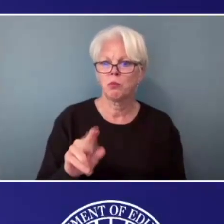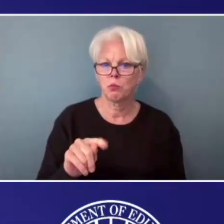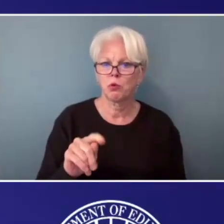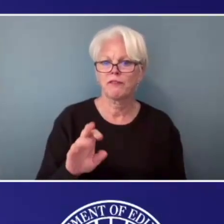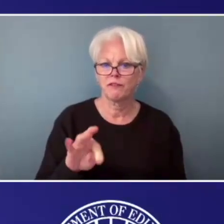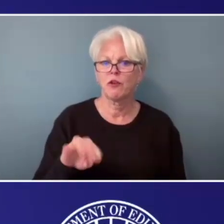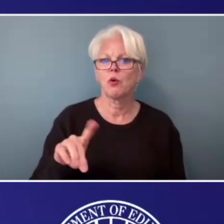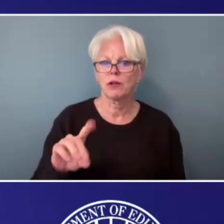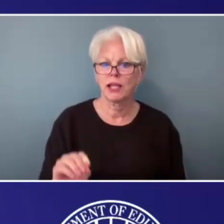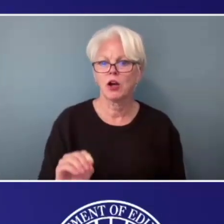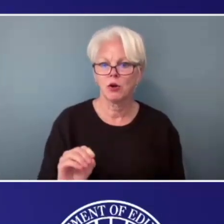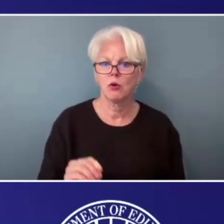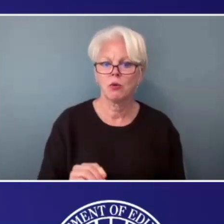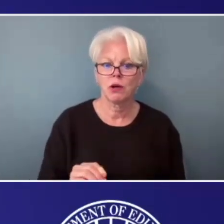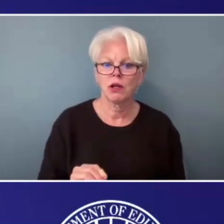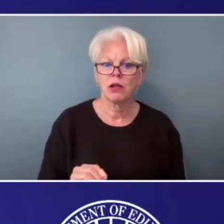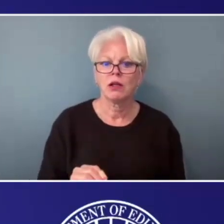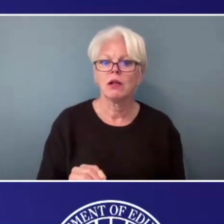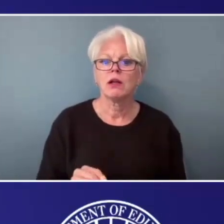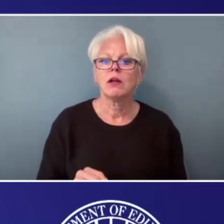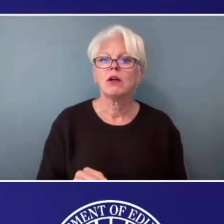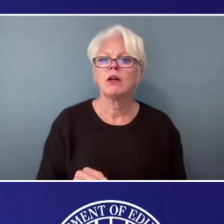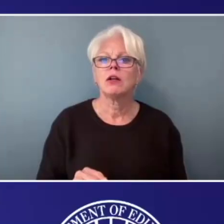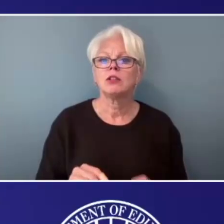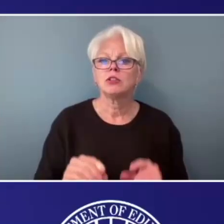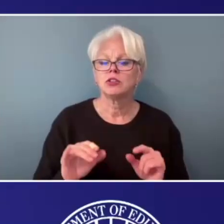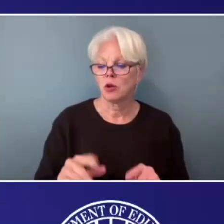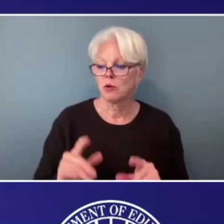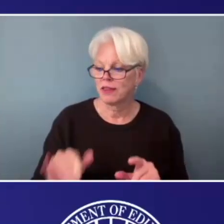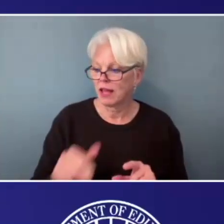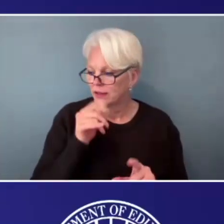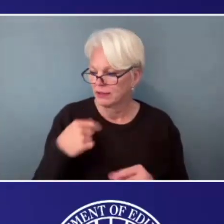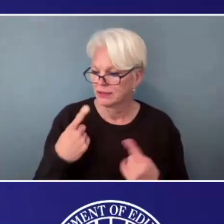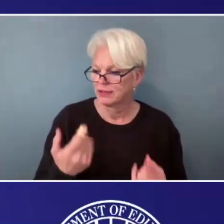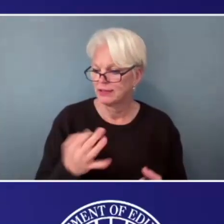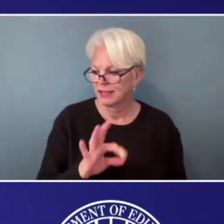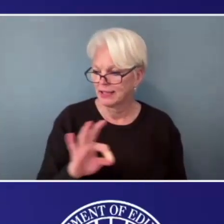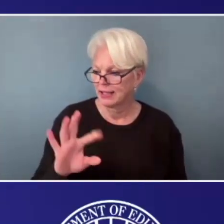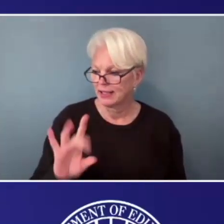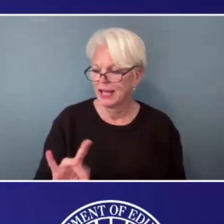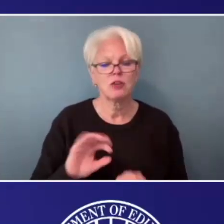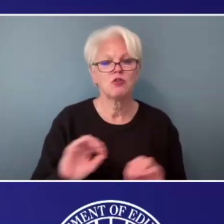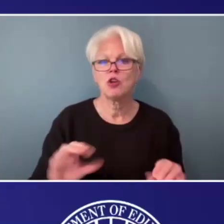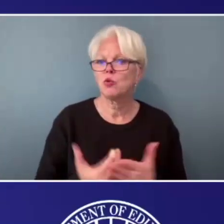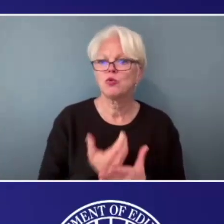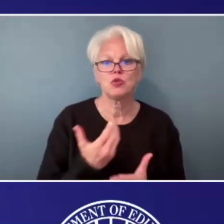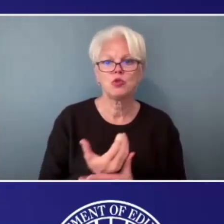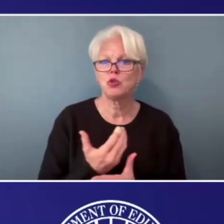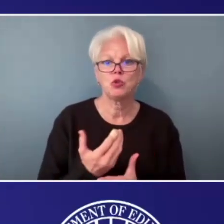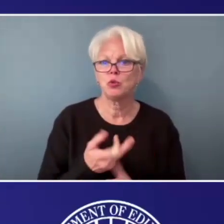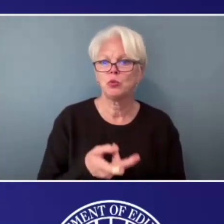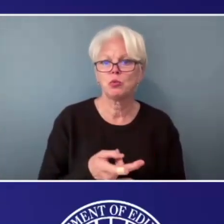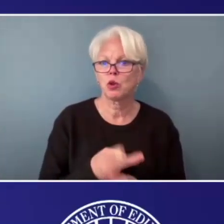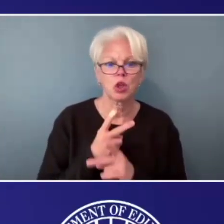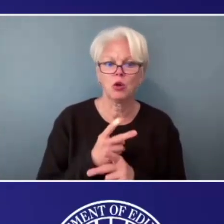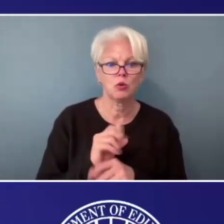Yeah, since, since '98, what's that? there have been no new loans originated. So, so these loans that were getting the